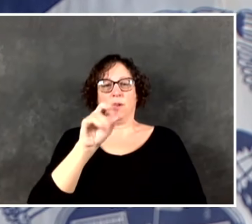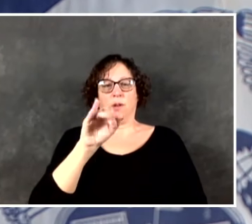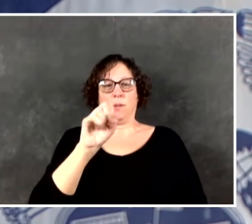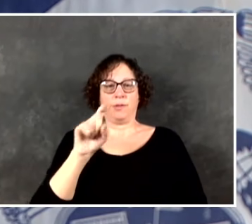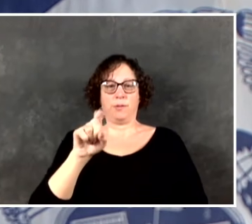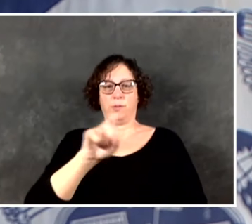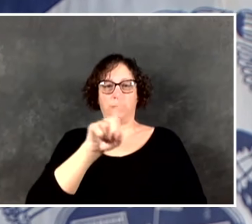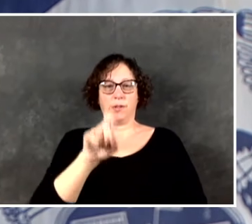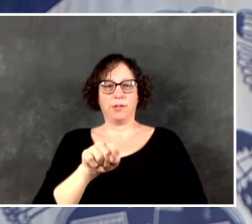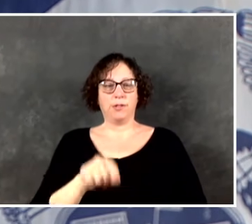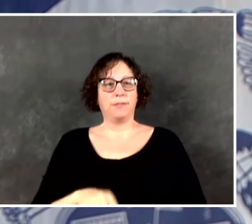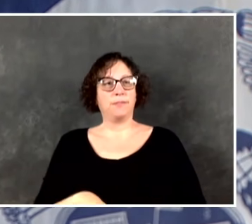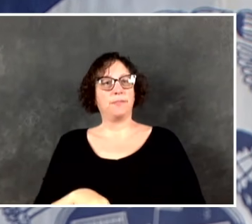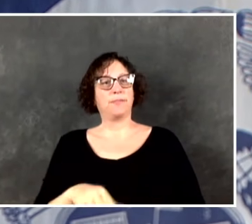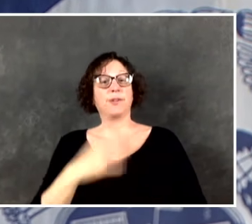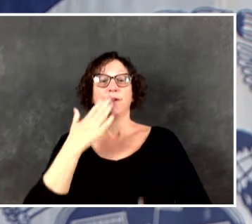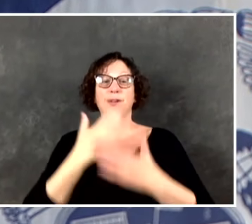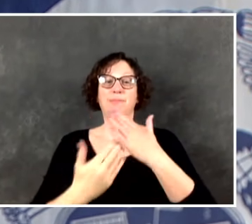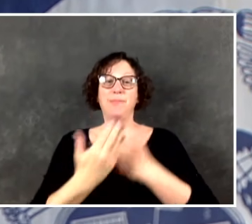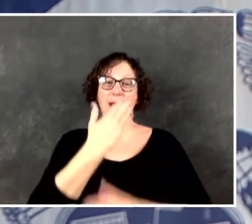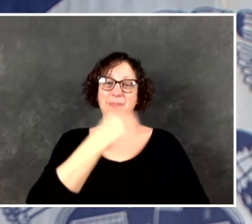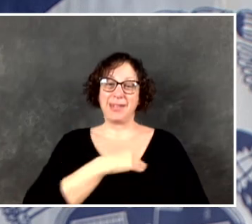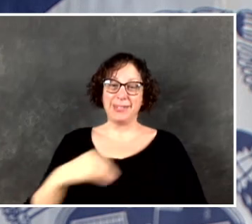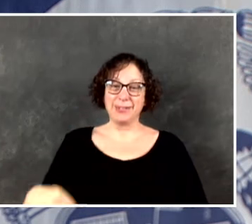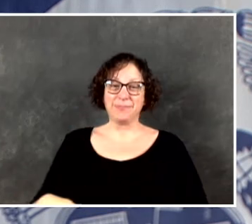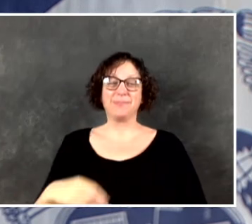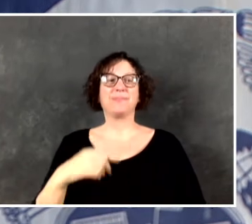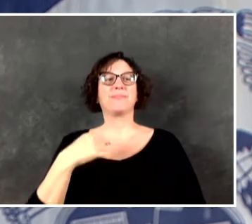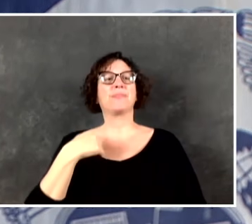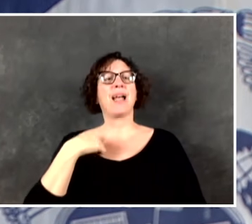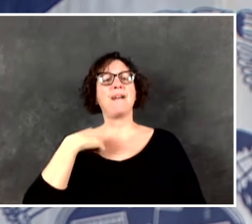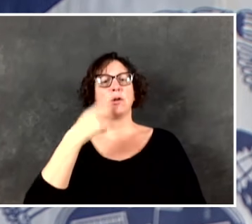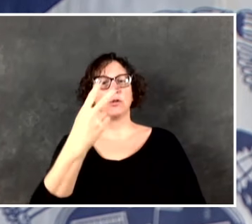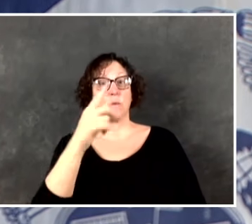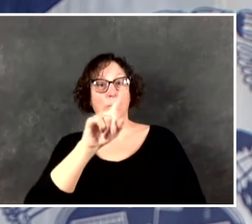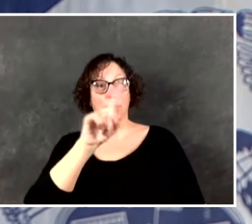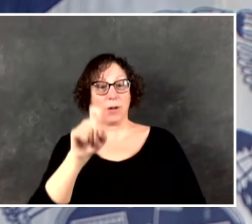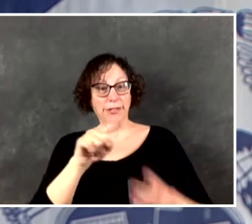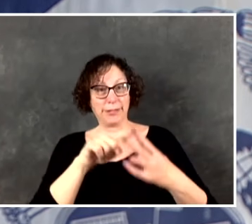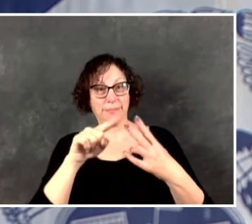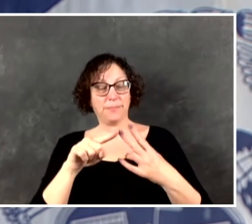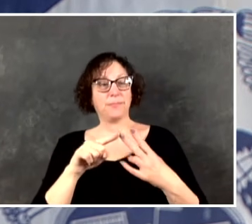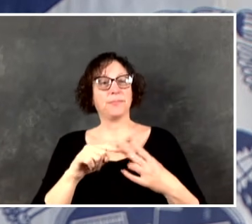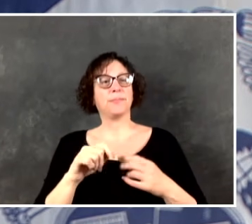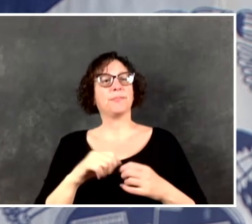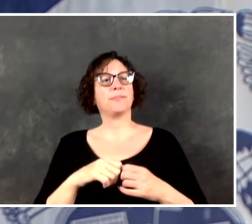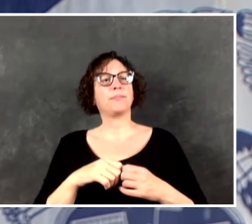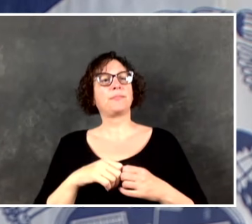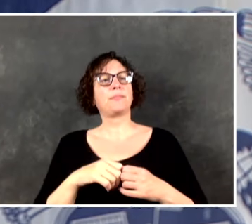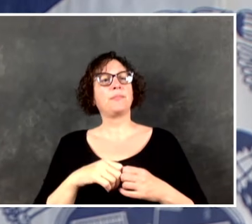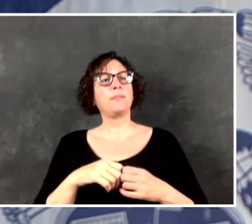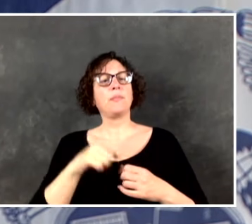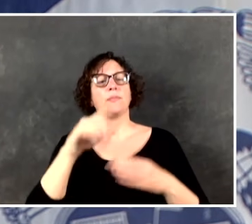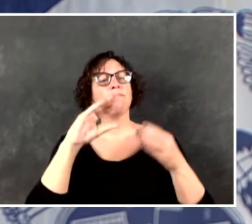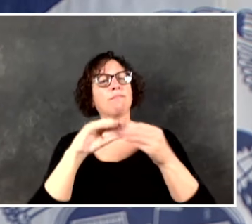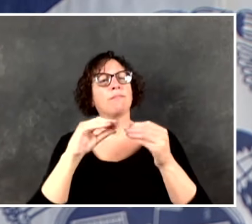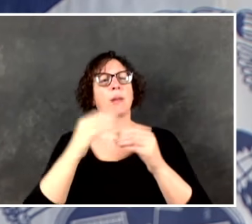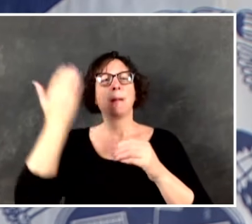GOOD MORNING. I HAVE TWO QUESTIONS. GO AHEAD. HI. AS WE APPROACH THE POINT WHEN MASSE TSTING